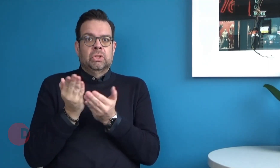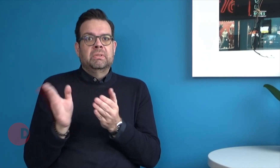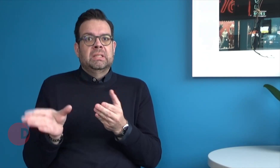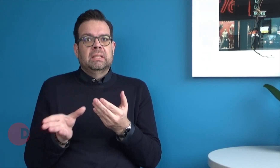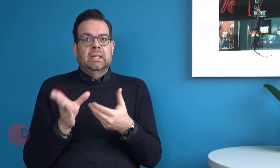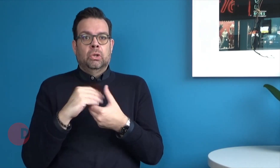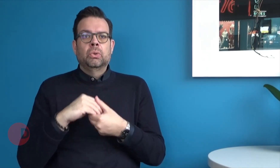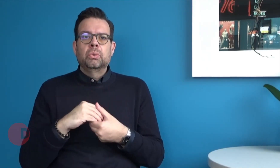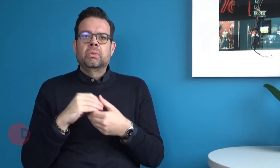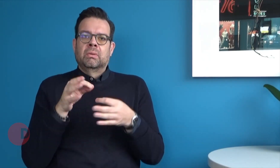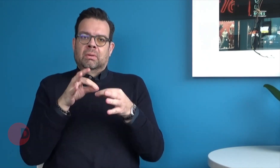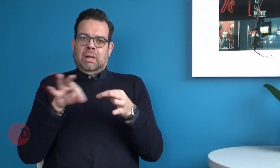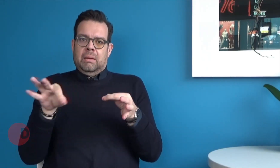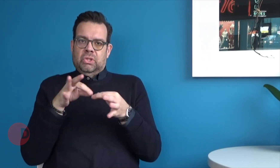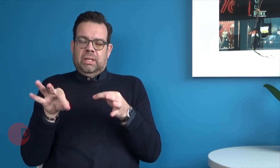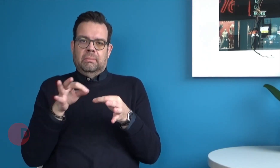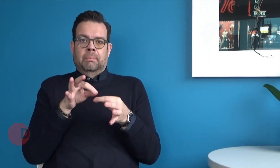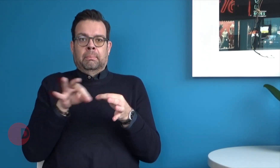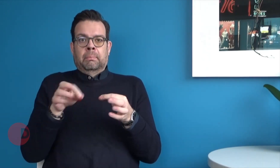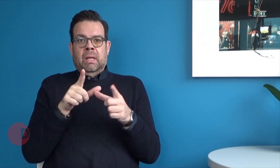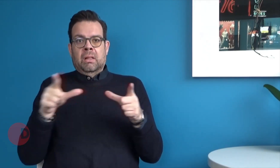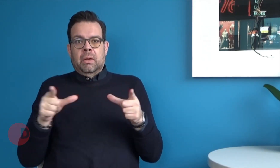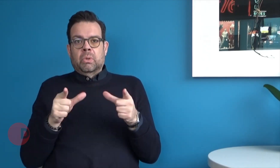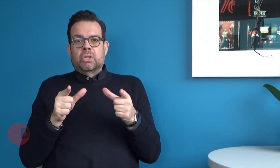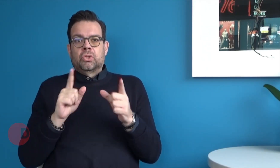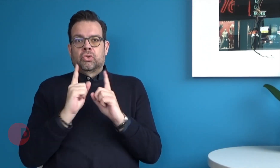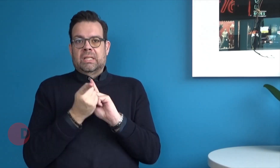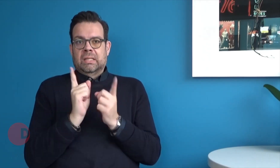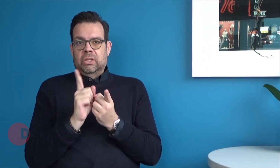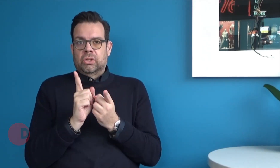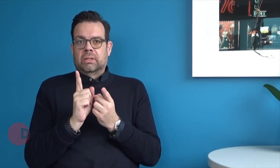plain language services and continue to adapt to provide